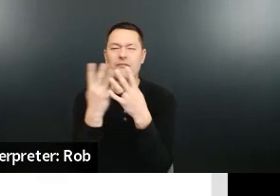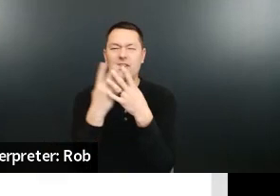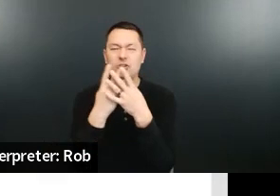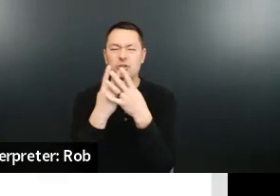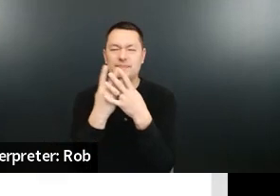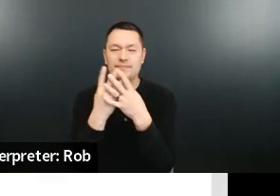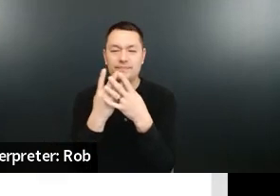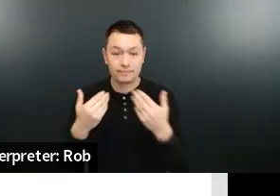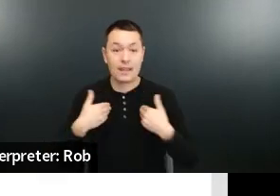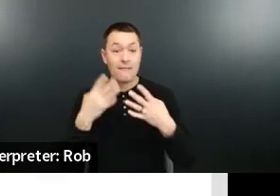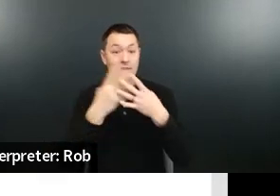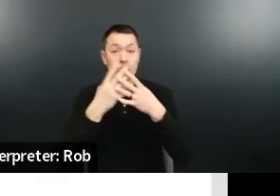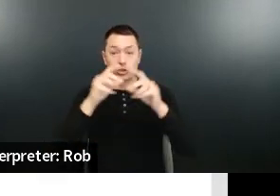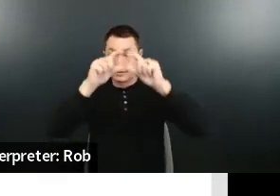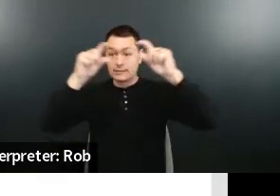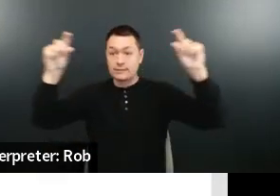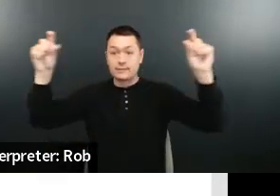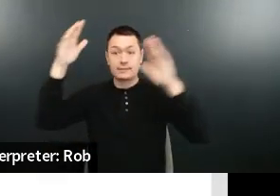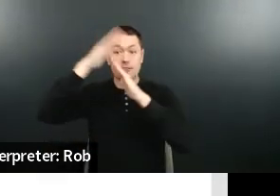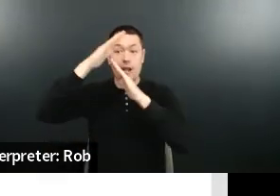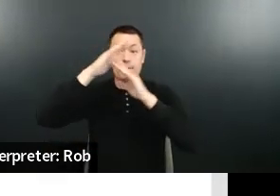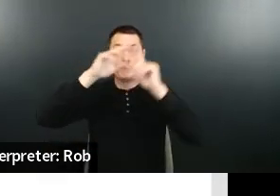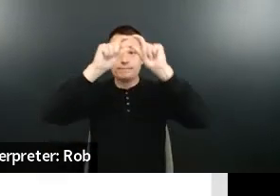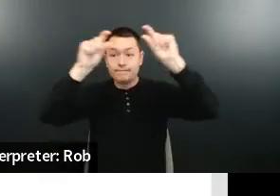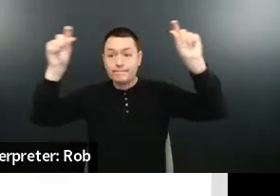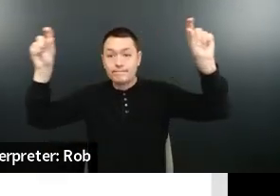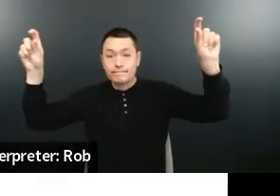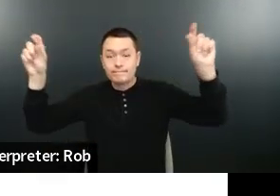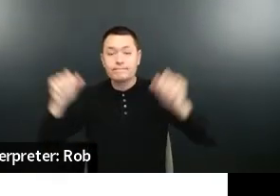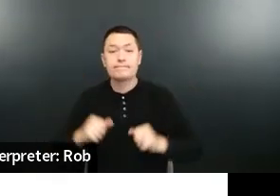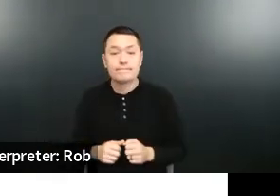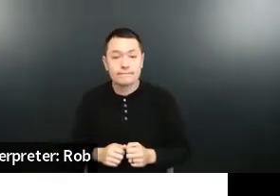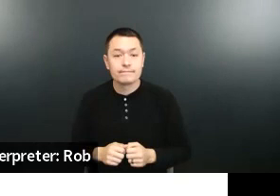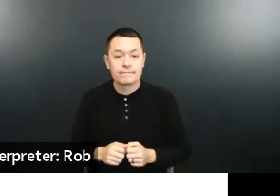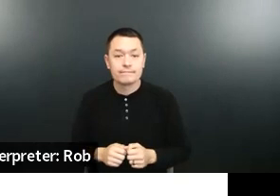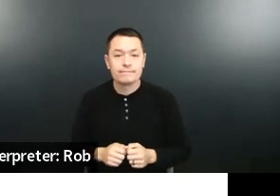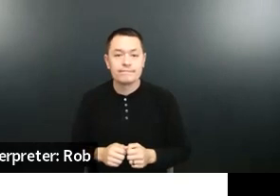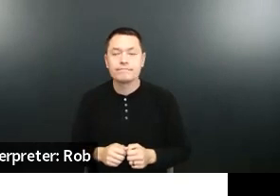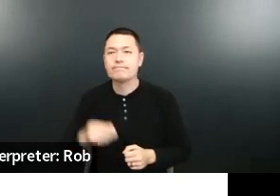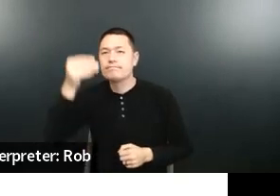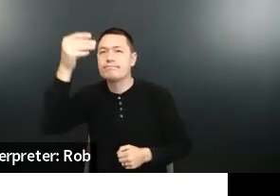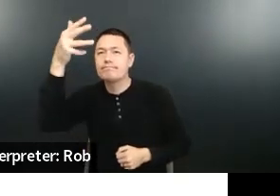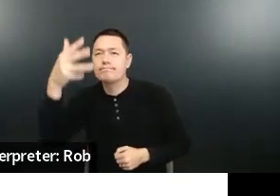our filters at the top here And let's go ahead and select